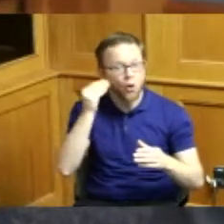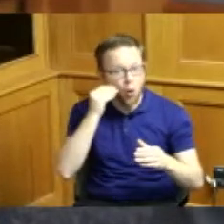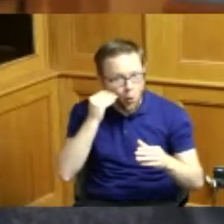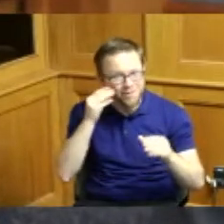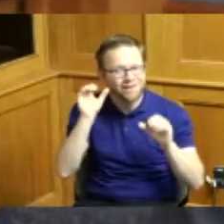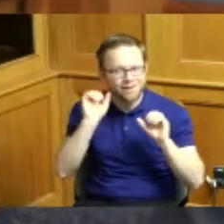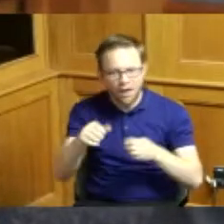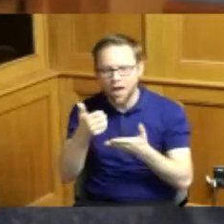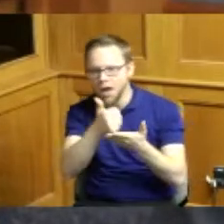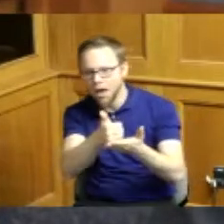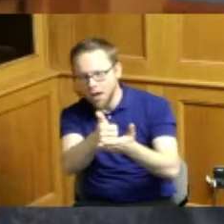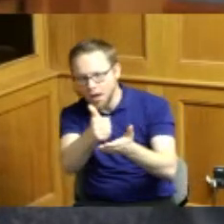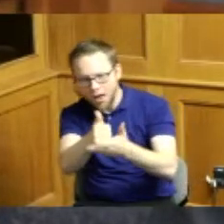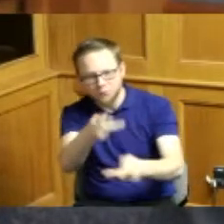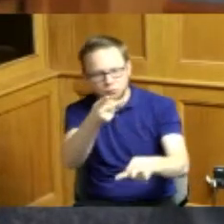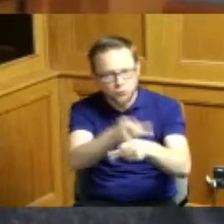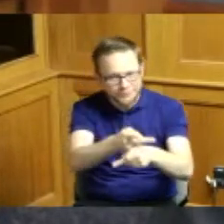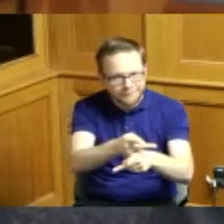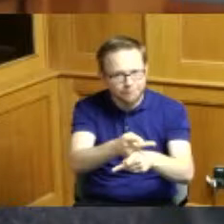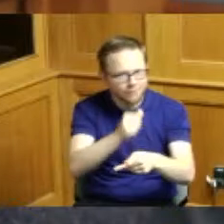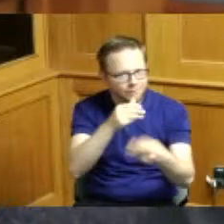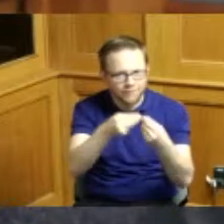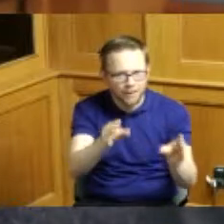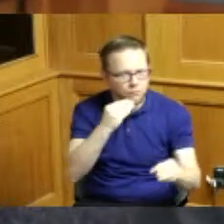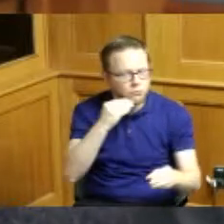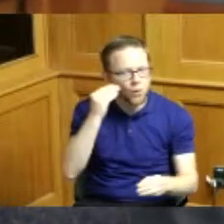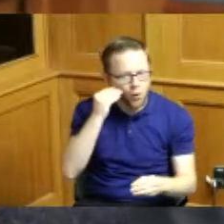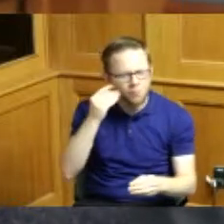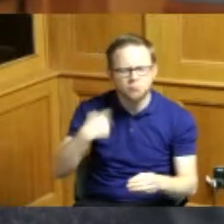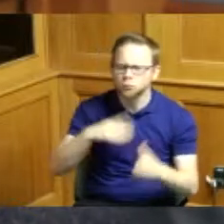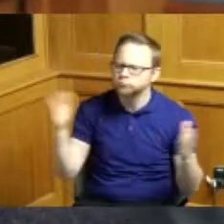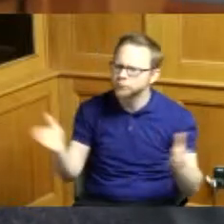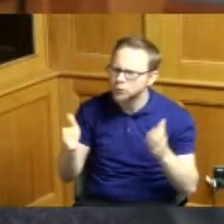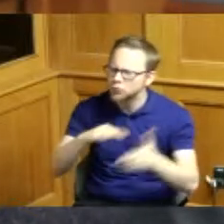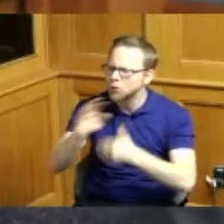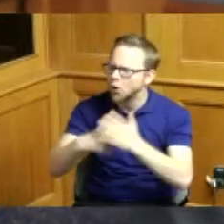Hamilton County board of Commissioners encourages all existing Hamilton County homeowners concerned